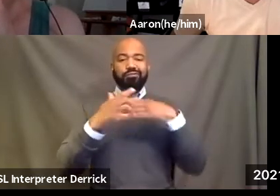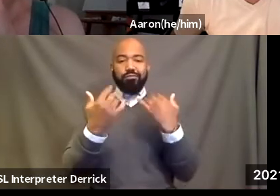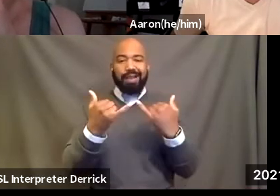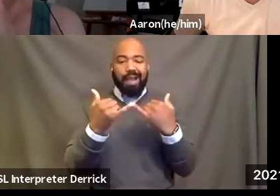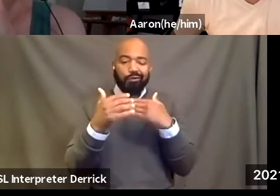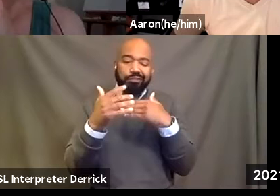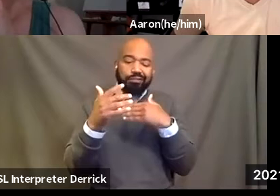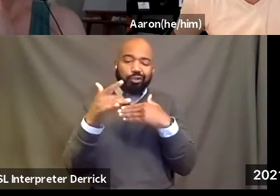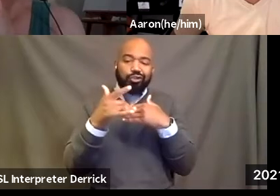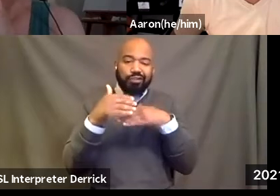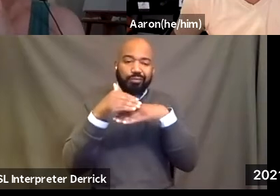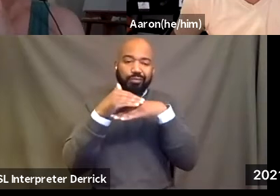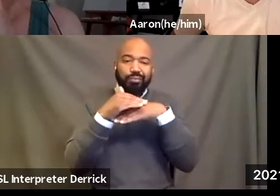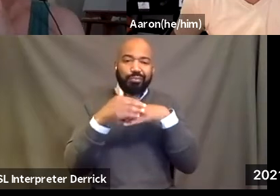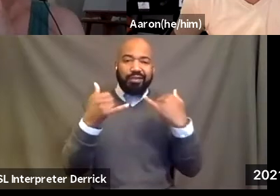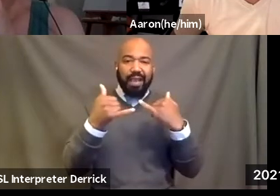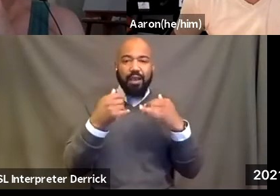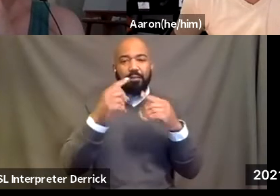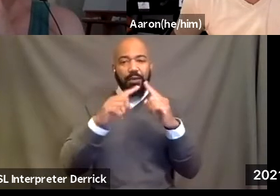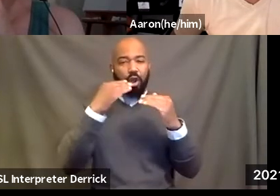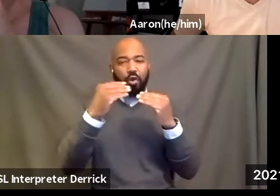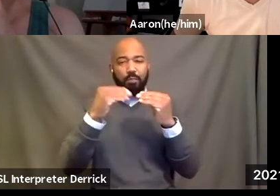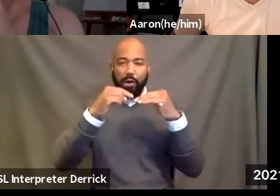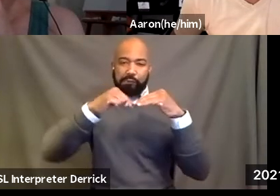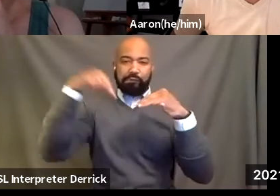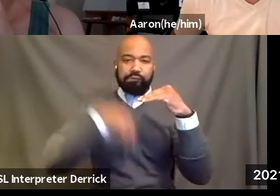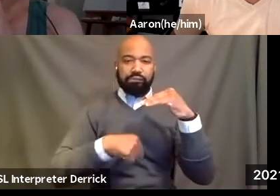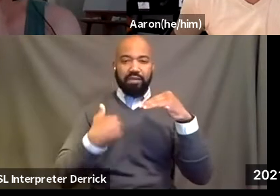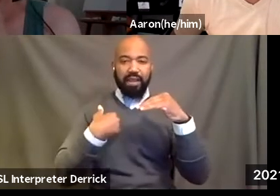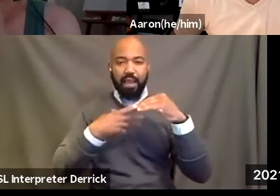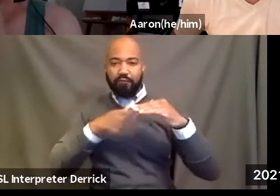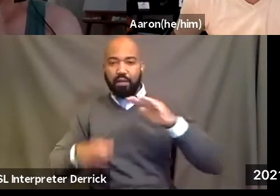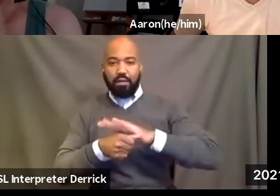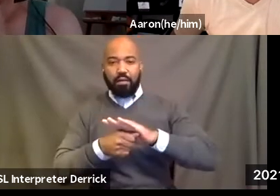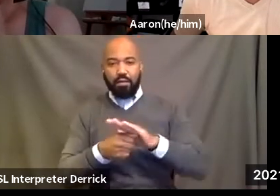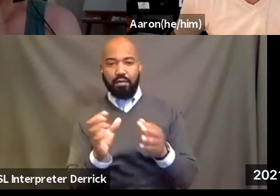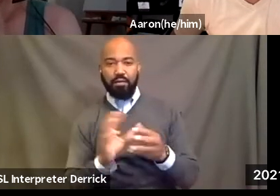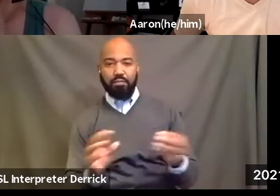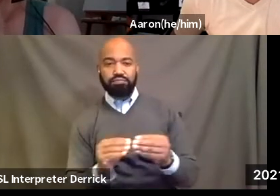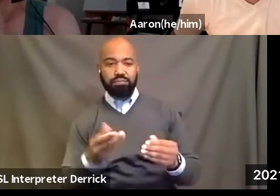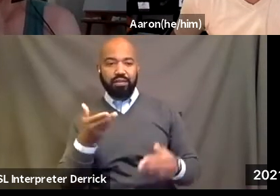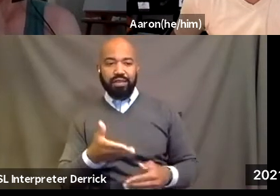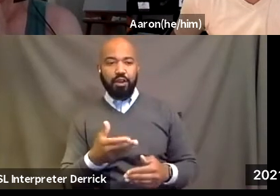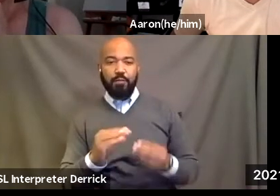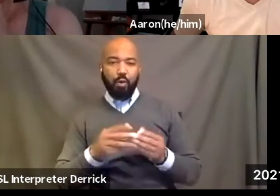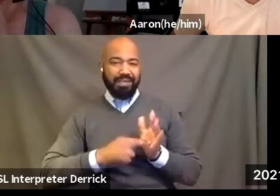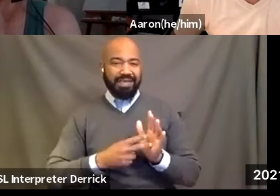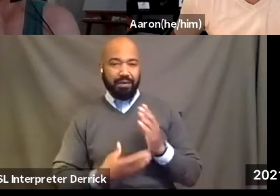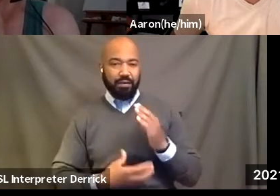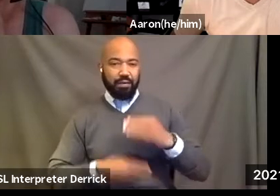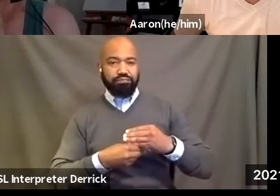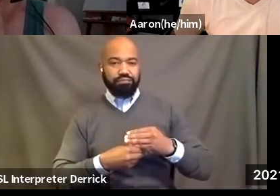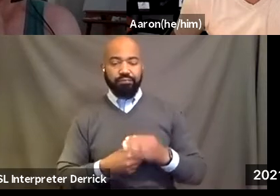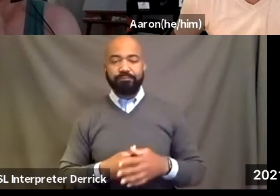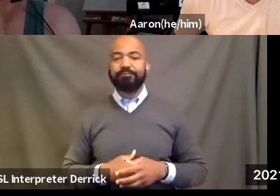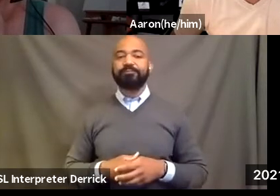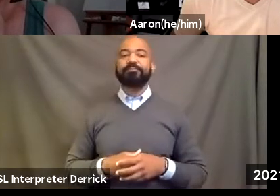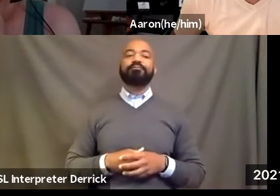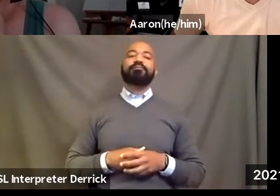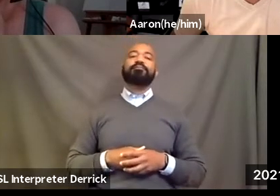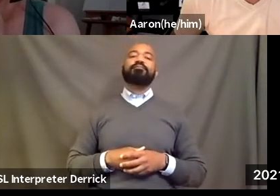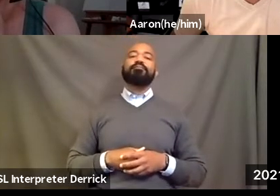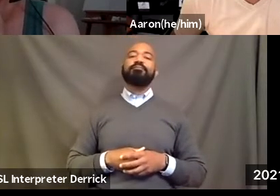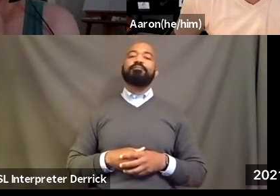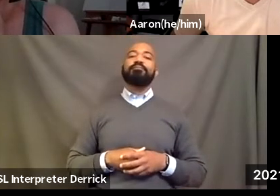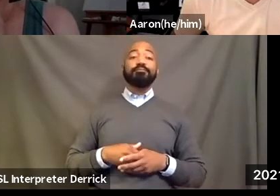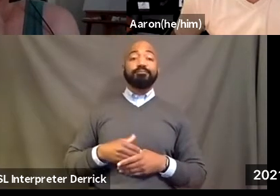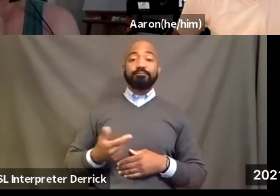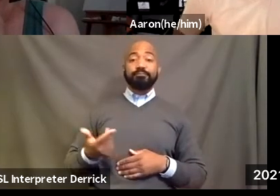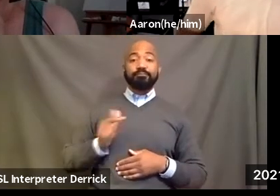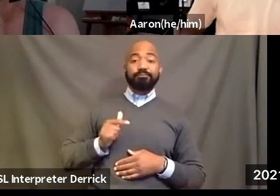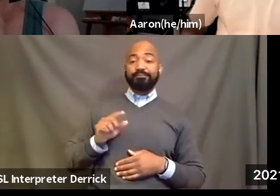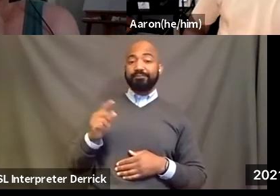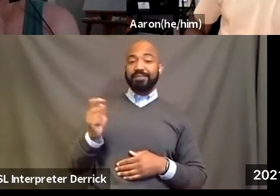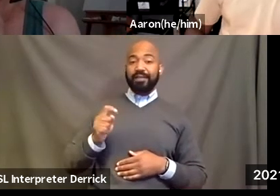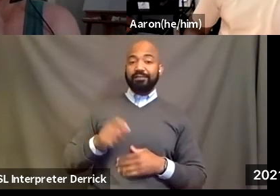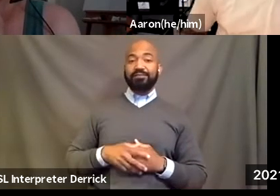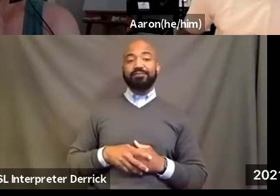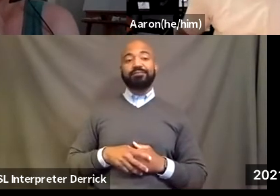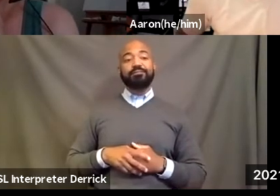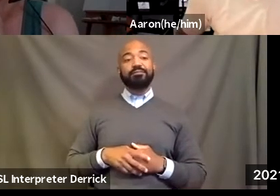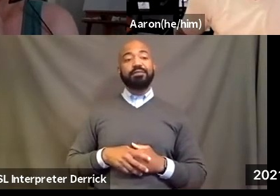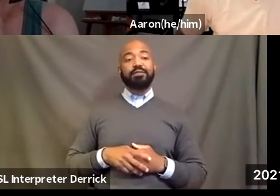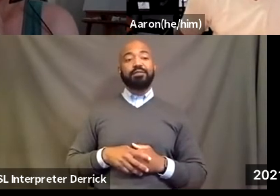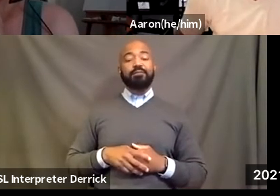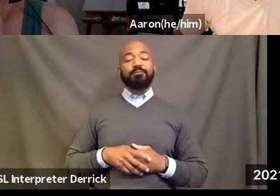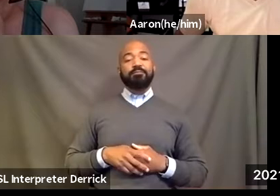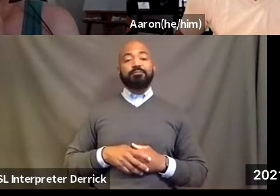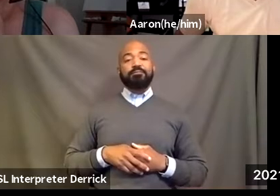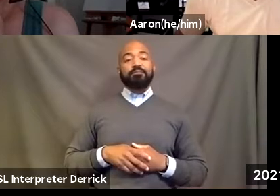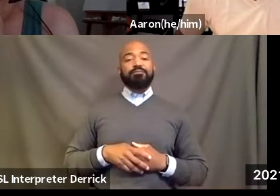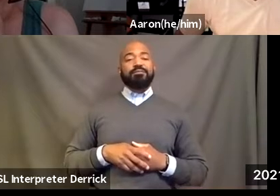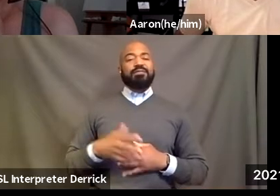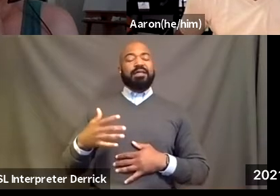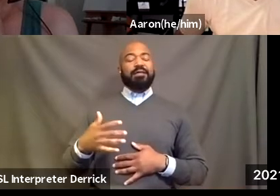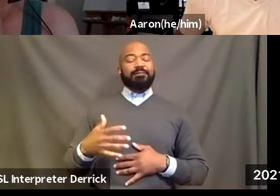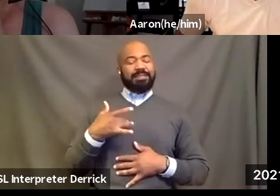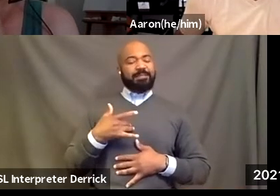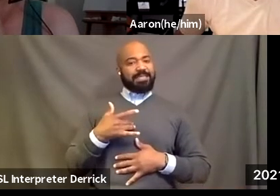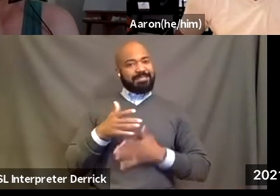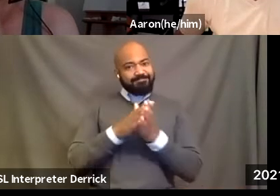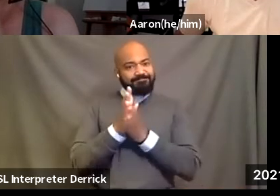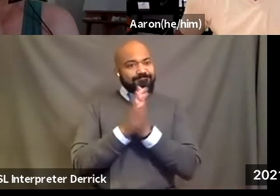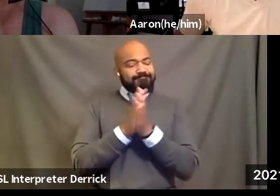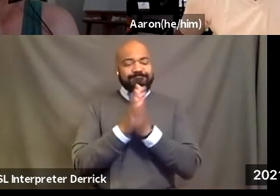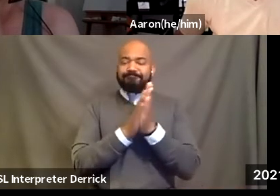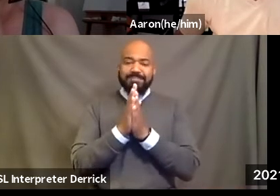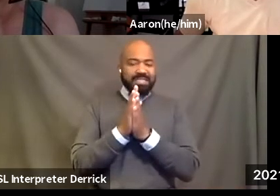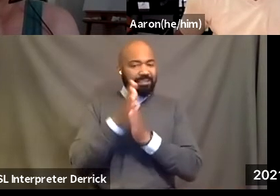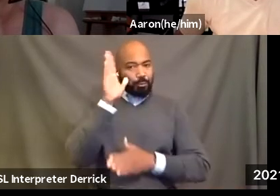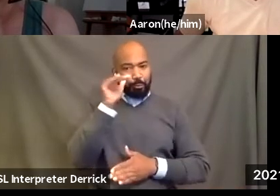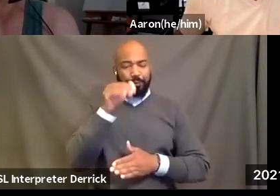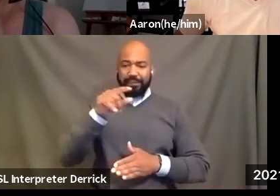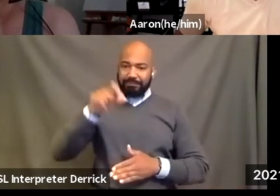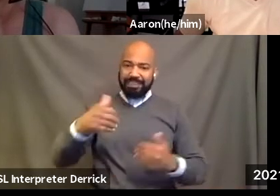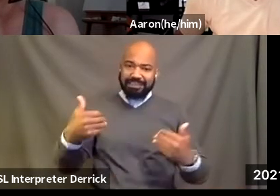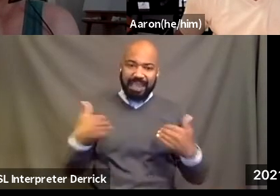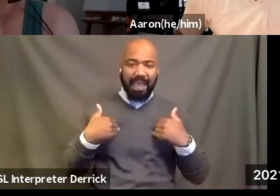x (they/themme): Am just very adamant and passionate about by us us ways of navigating space of producing creating sharing, especially when it comes to.